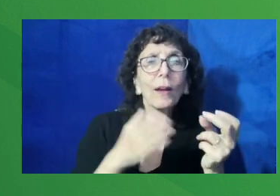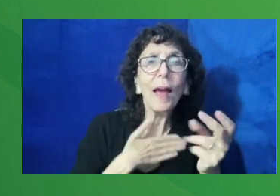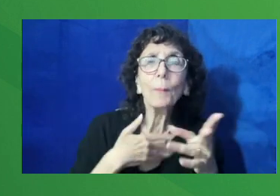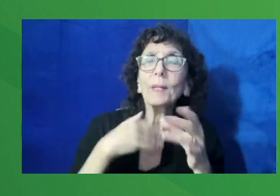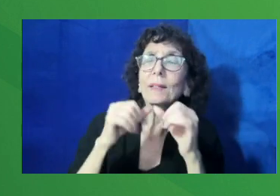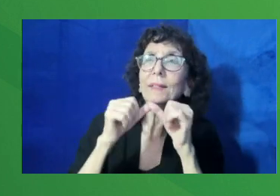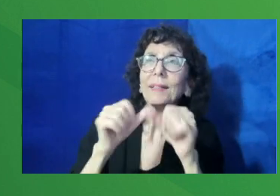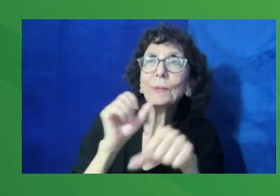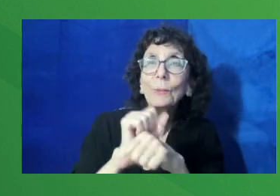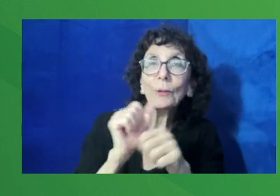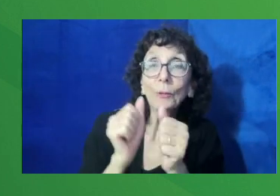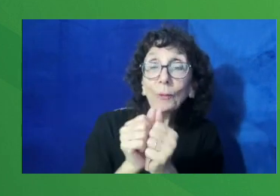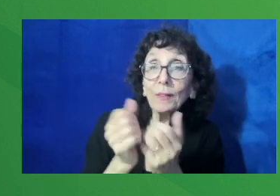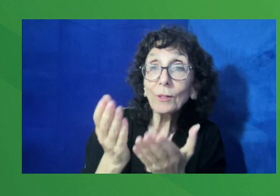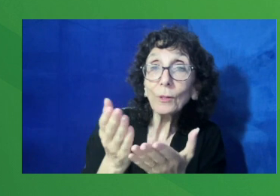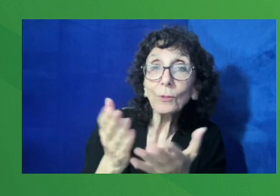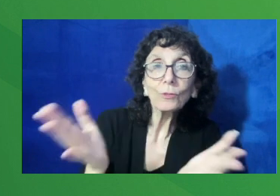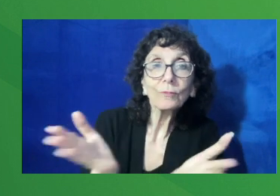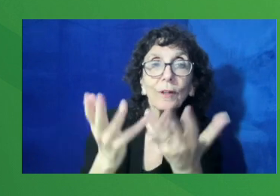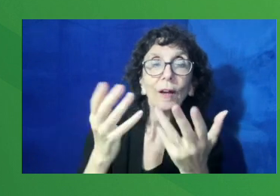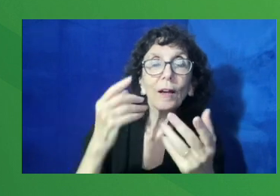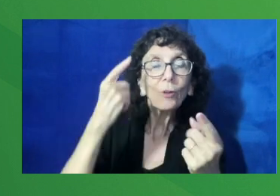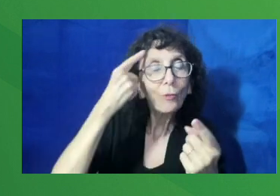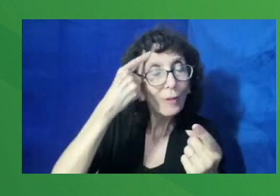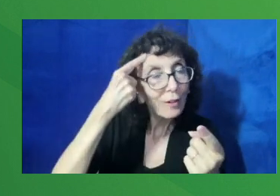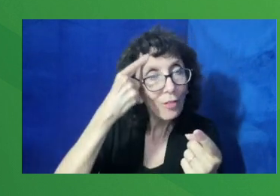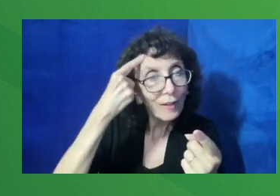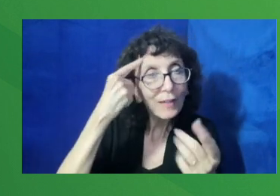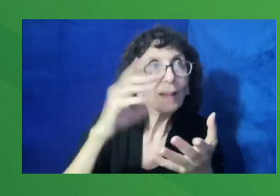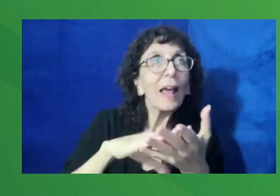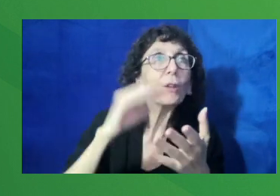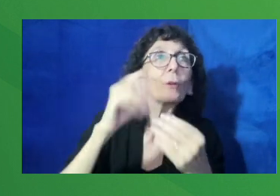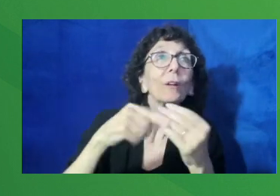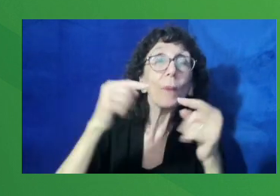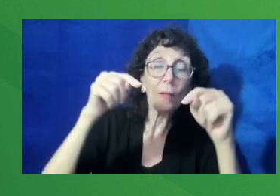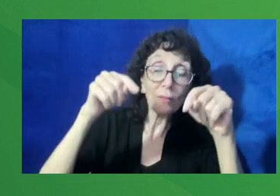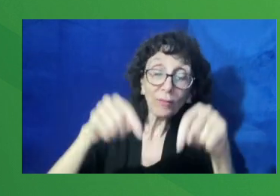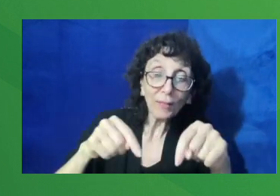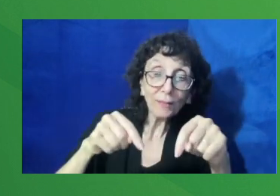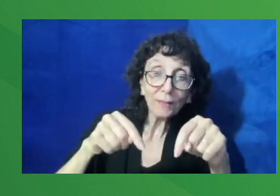great critical thinking and learning inquiry around this important topic. And we certainly wish